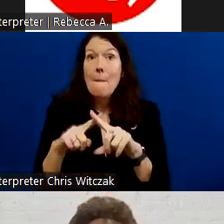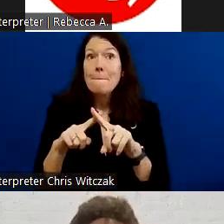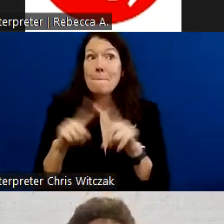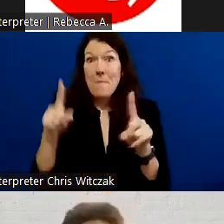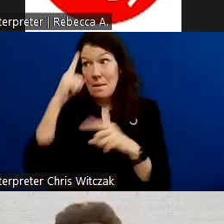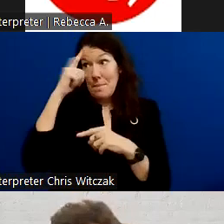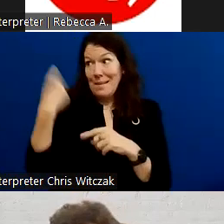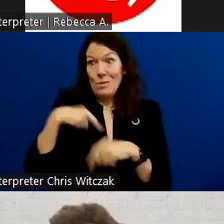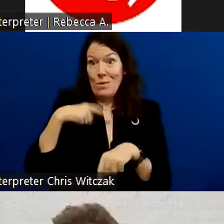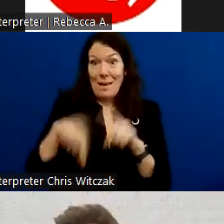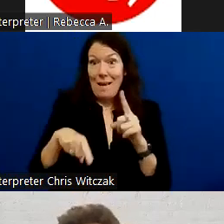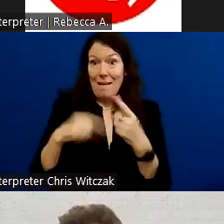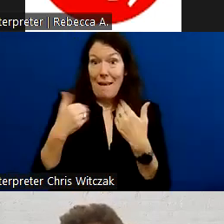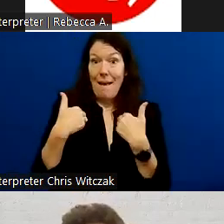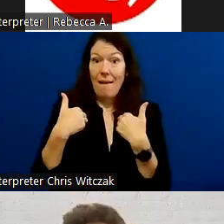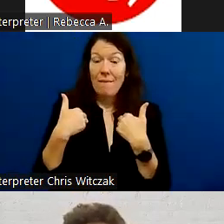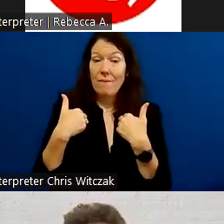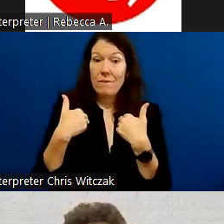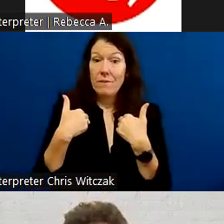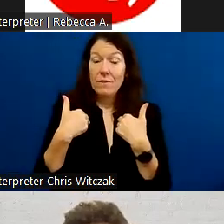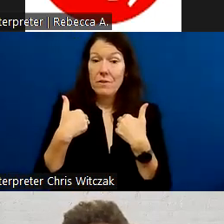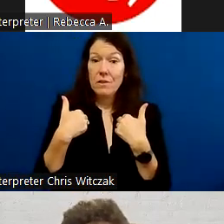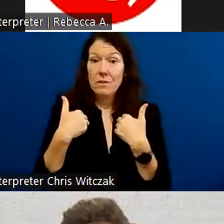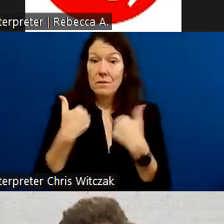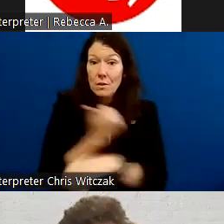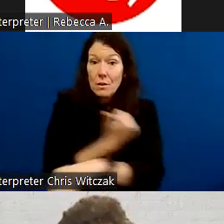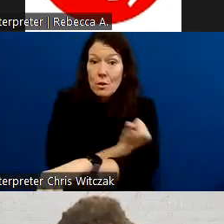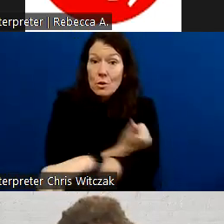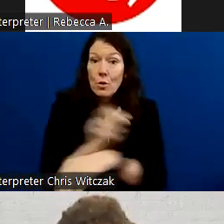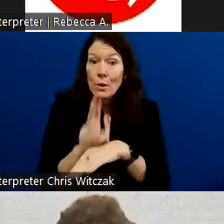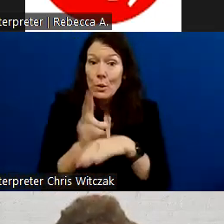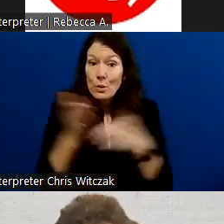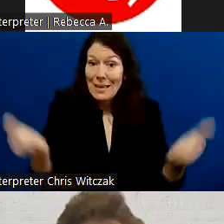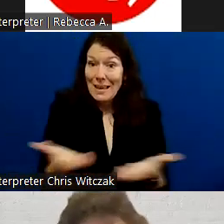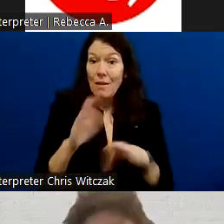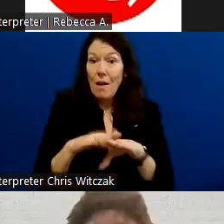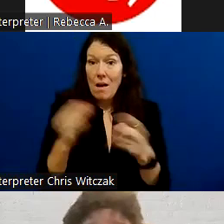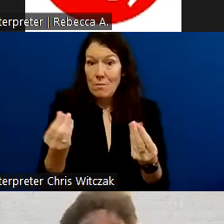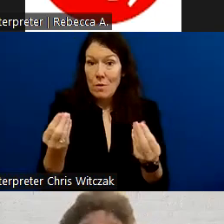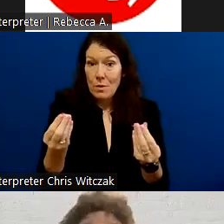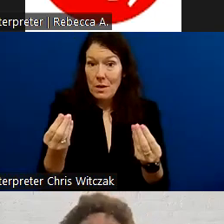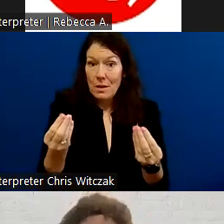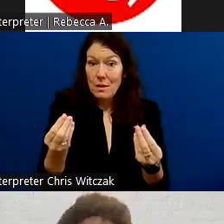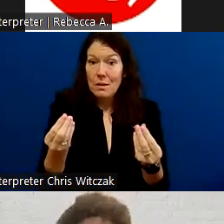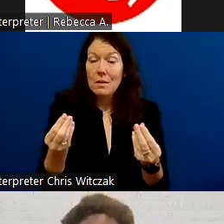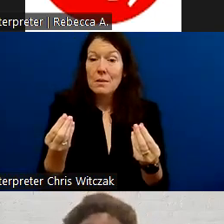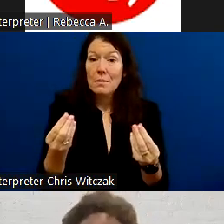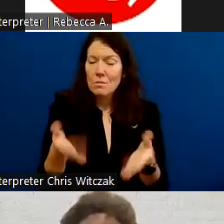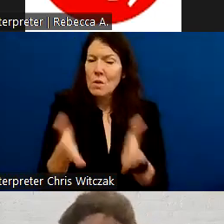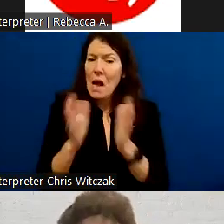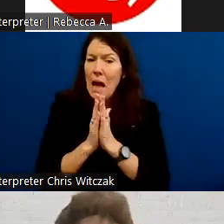we cannot have um drug use on the site substance use on site we're asking you to lock up these